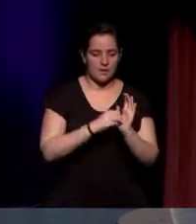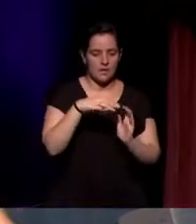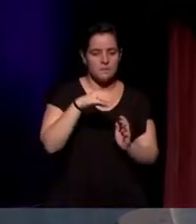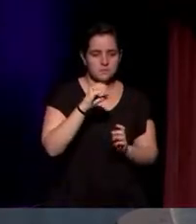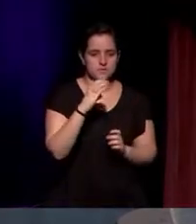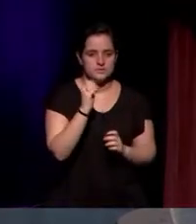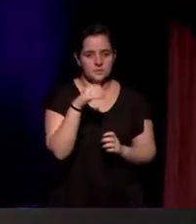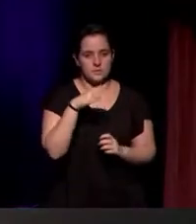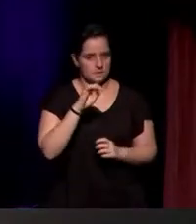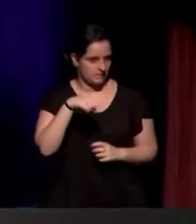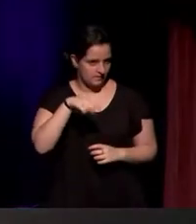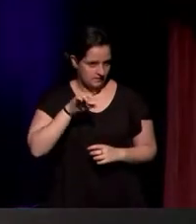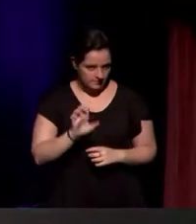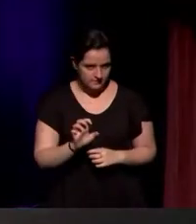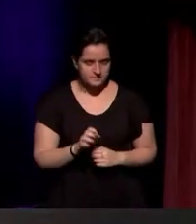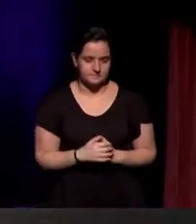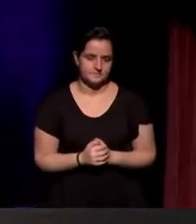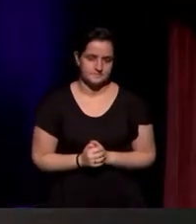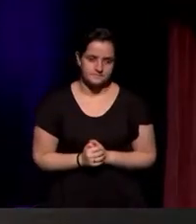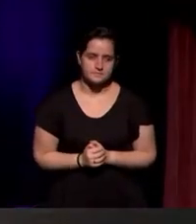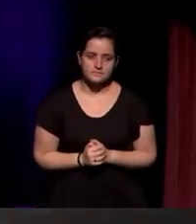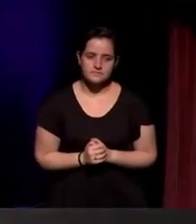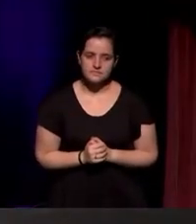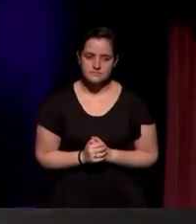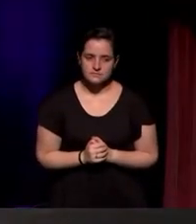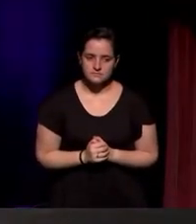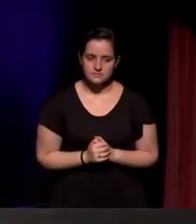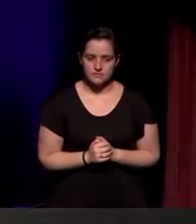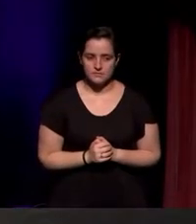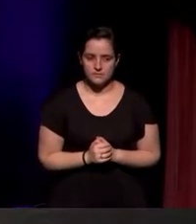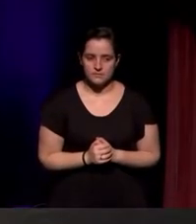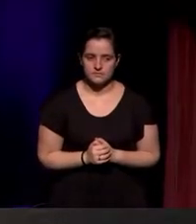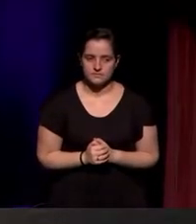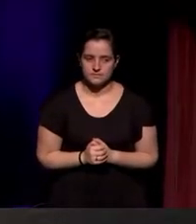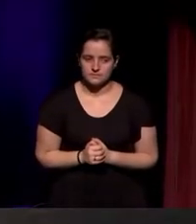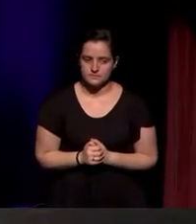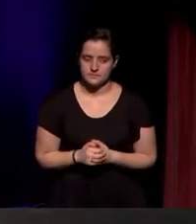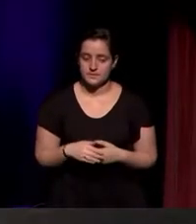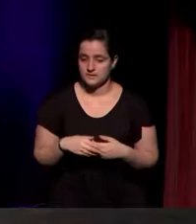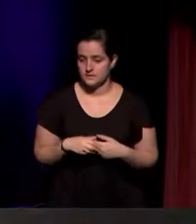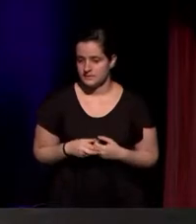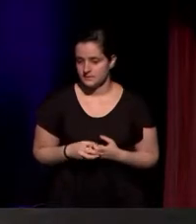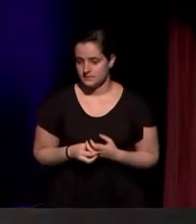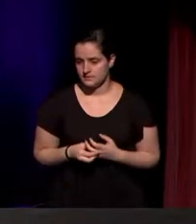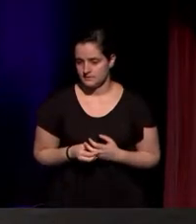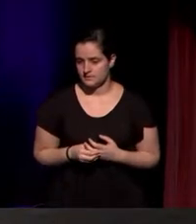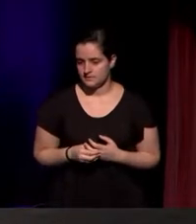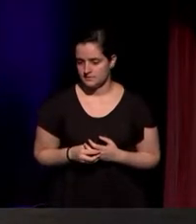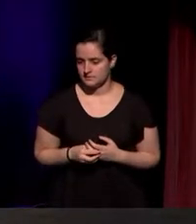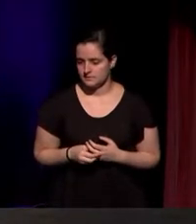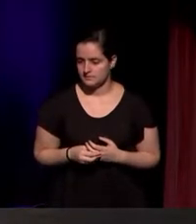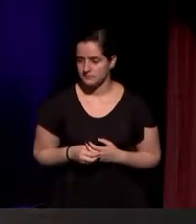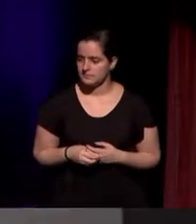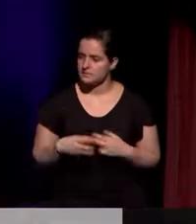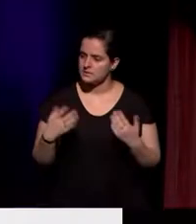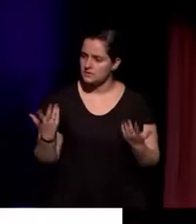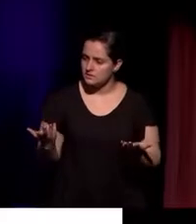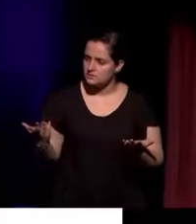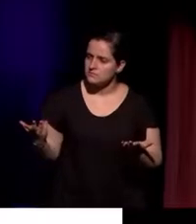So we have this part there, I think we can change. So, according to the latest census,